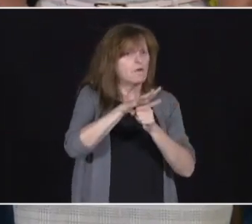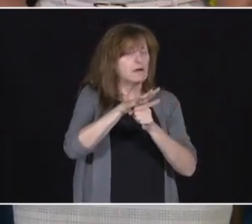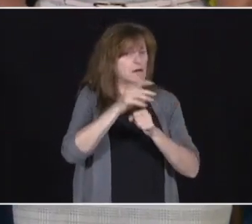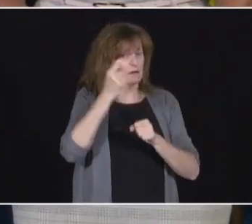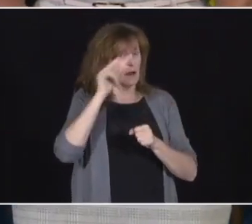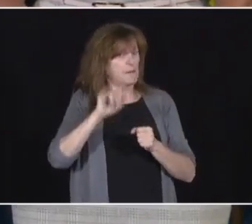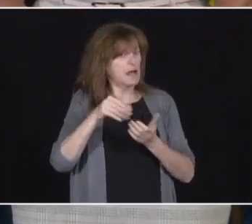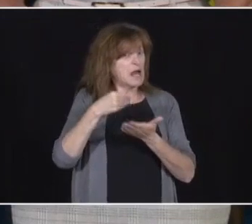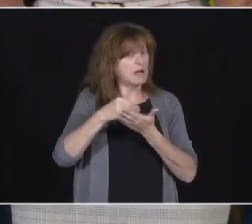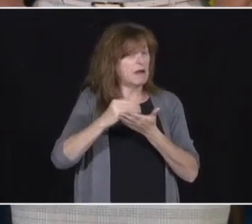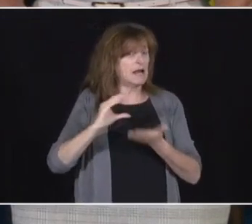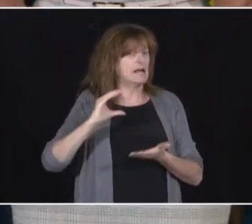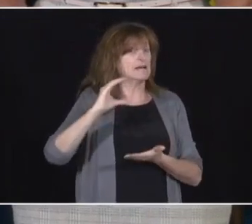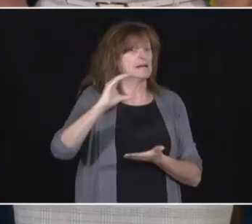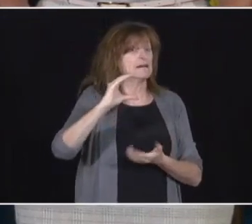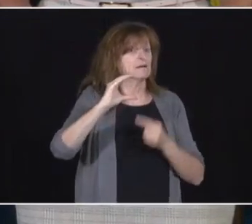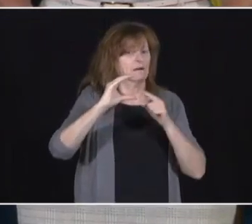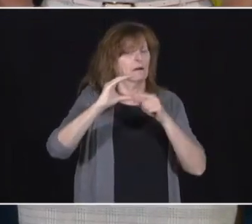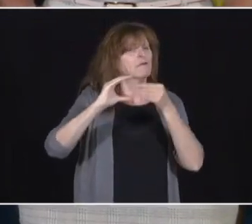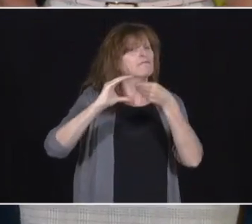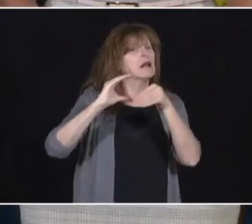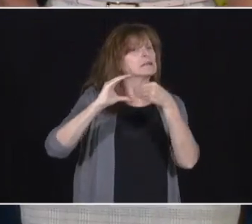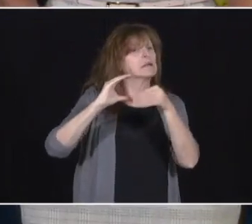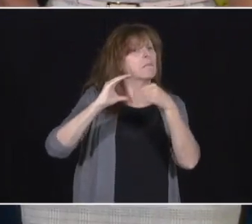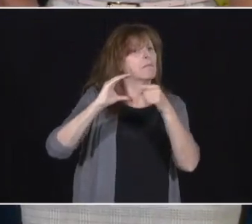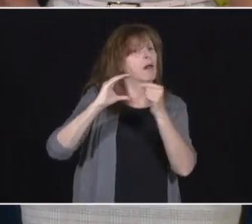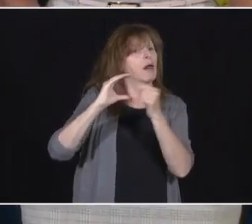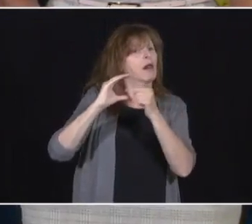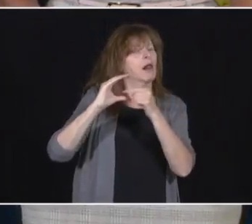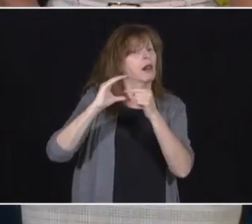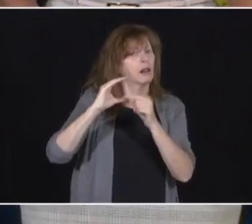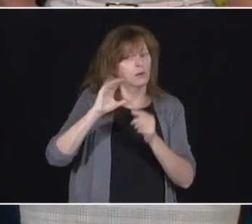And we made it flexible. Those are the magical words.